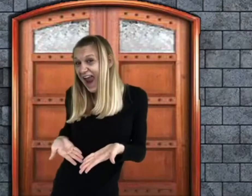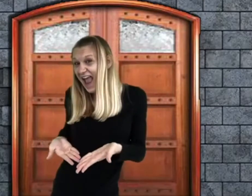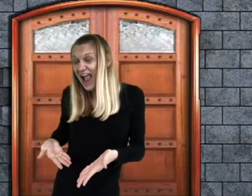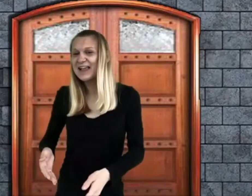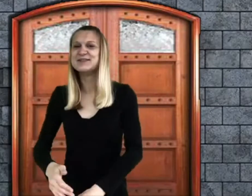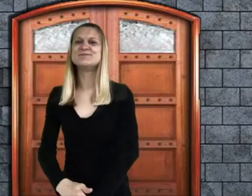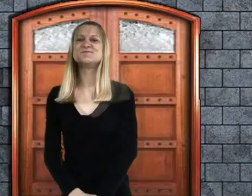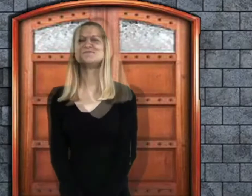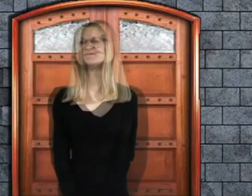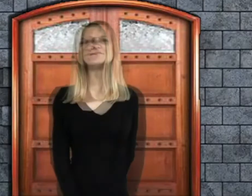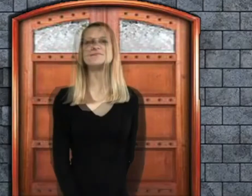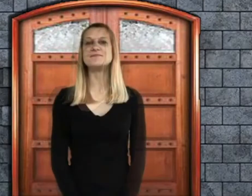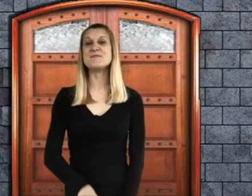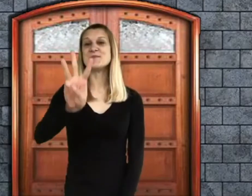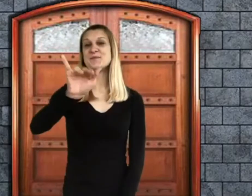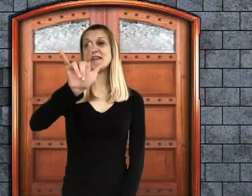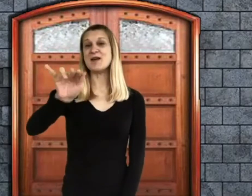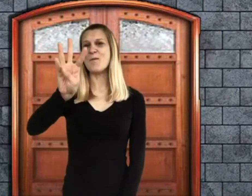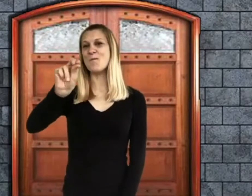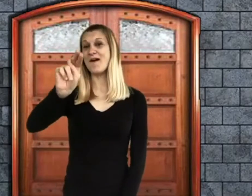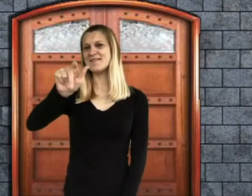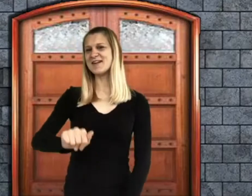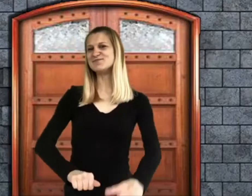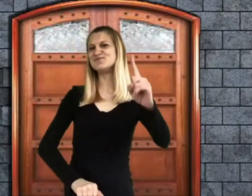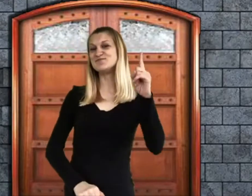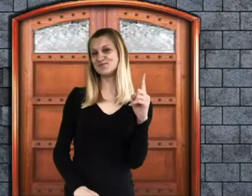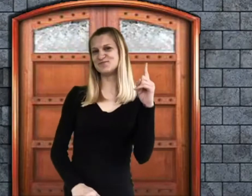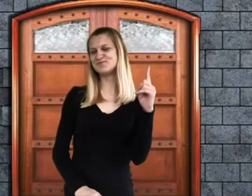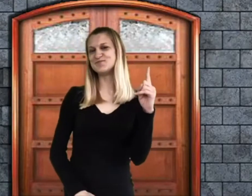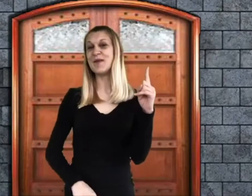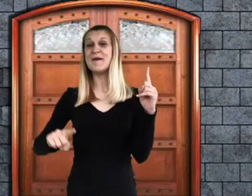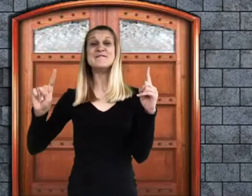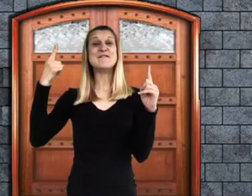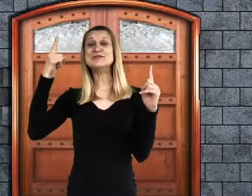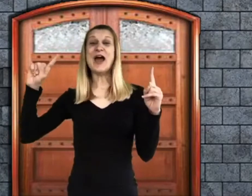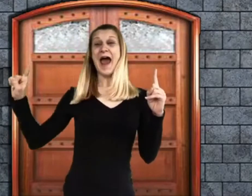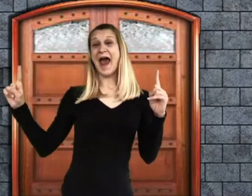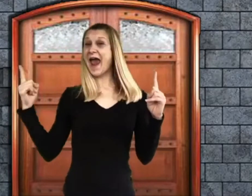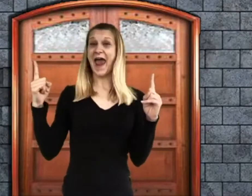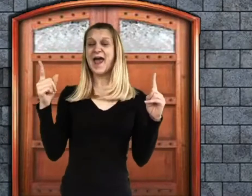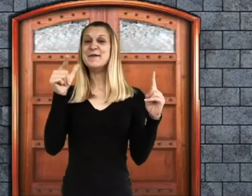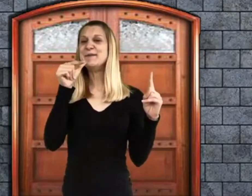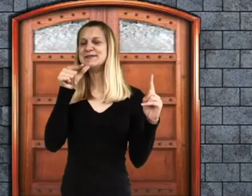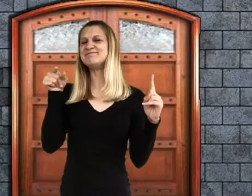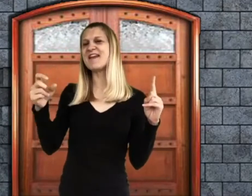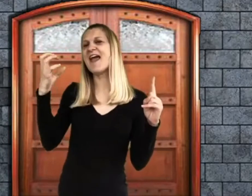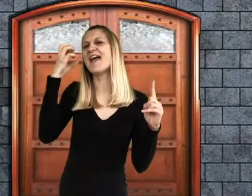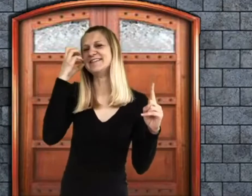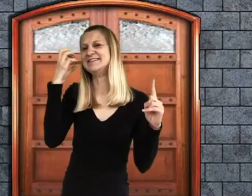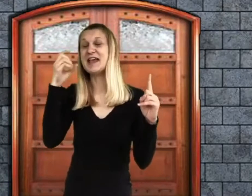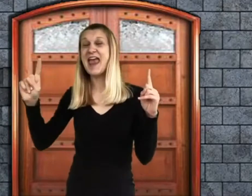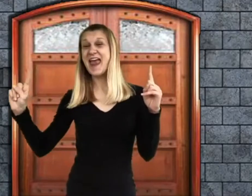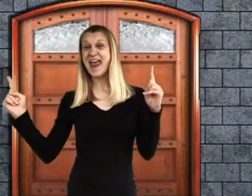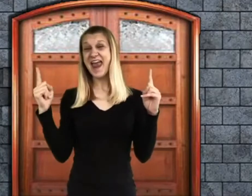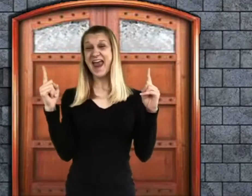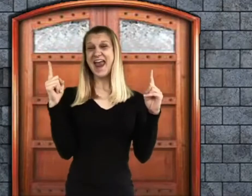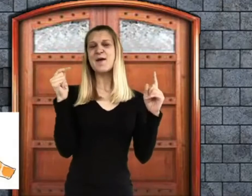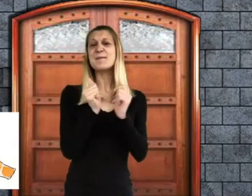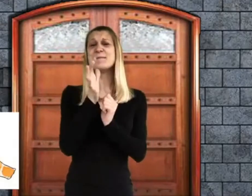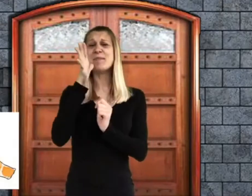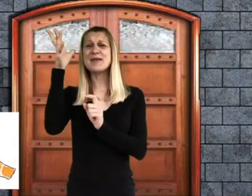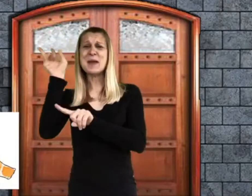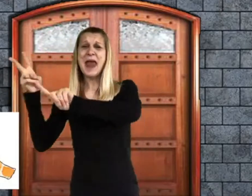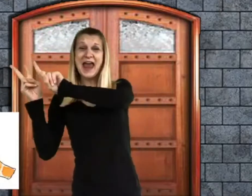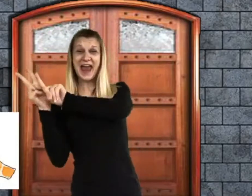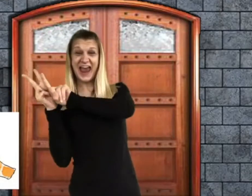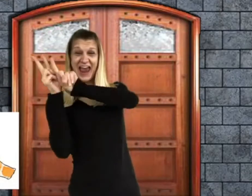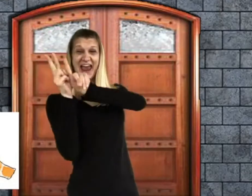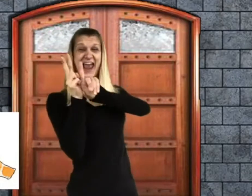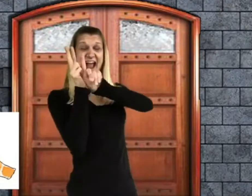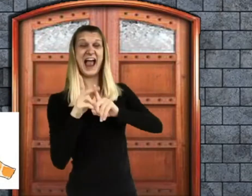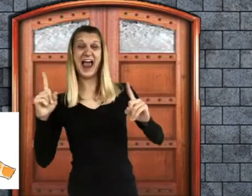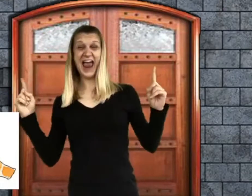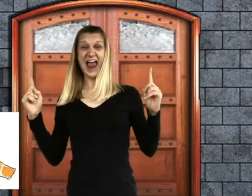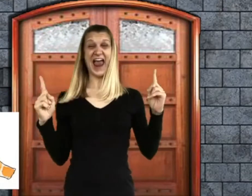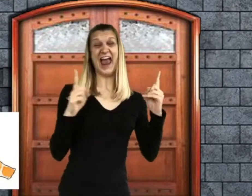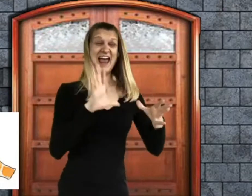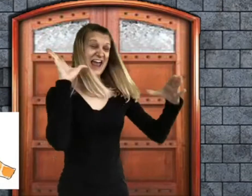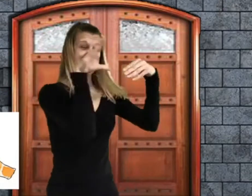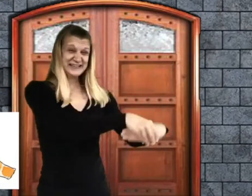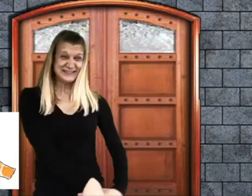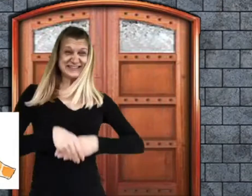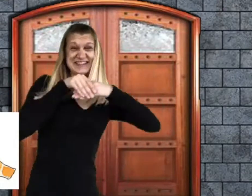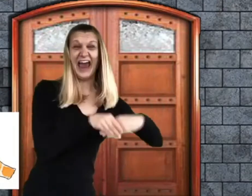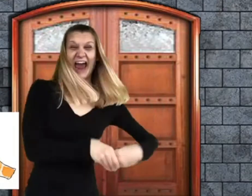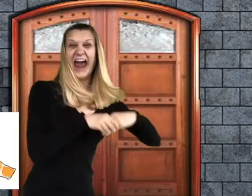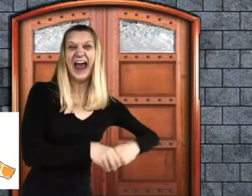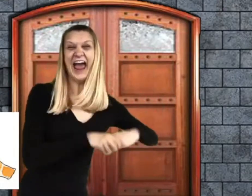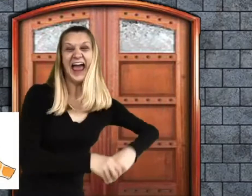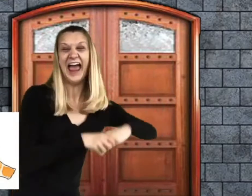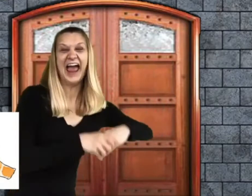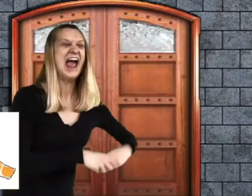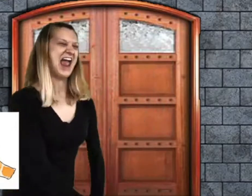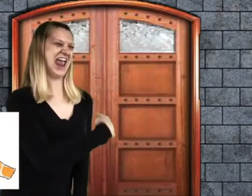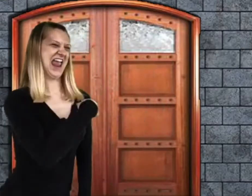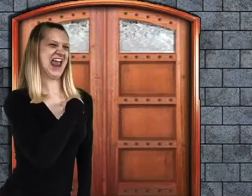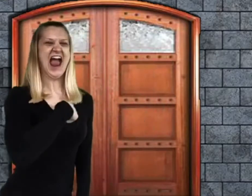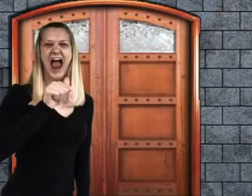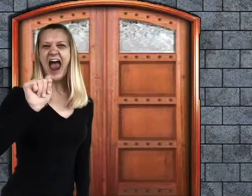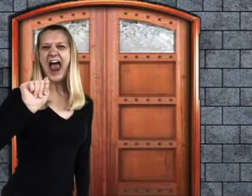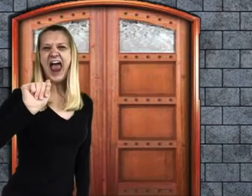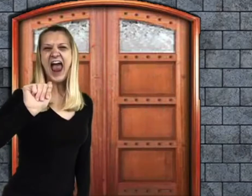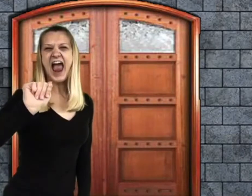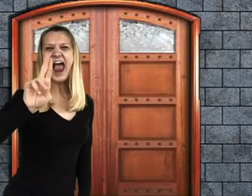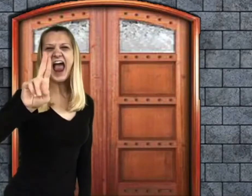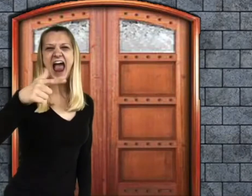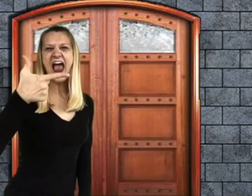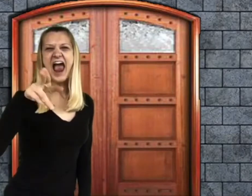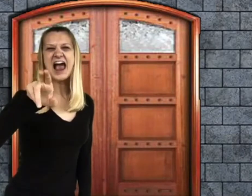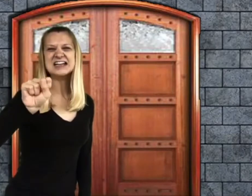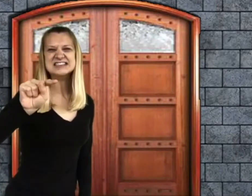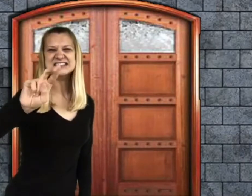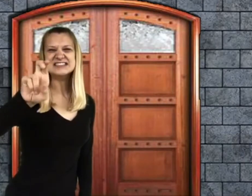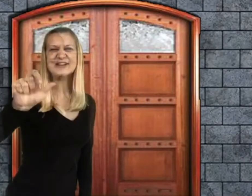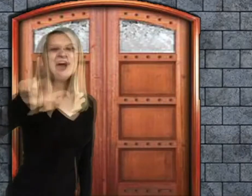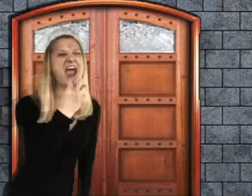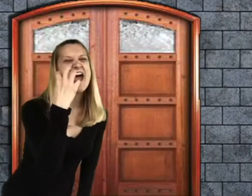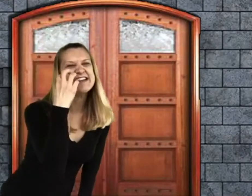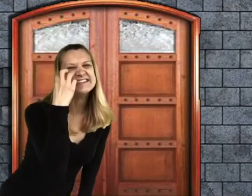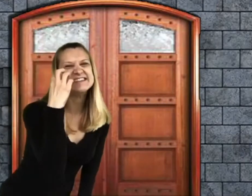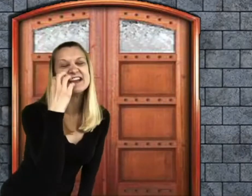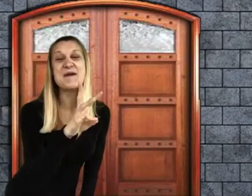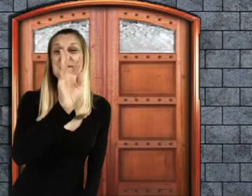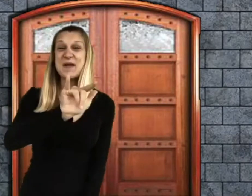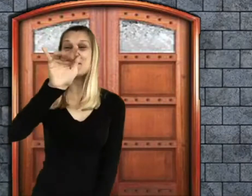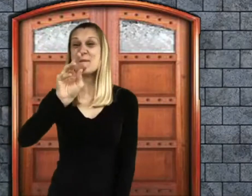The big fat boy stepped up and approached Mr. Wonka with his parents behind. "I’m Augustus Gloop," he said.